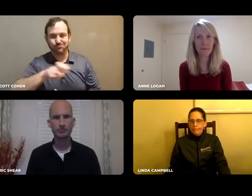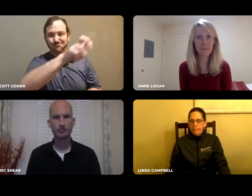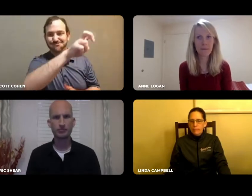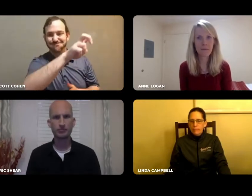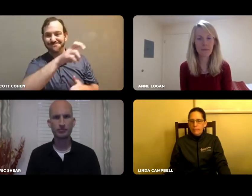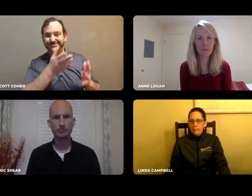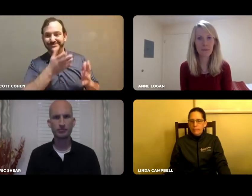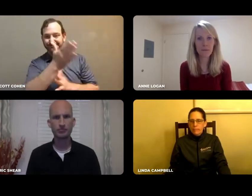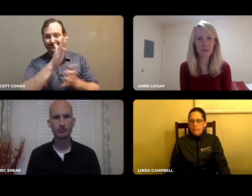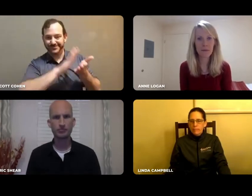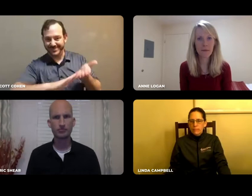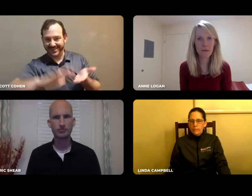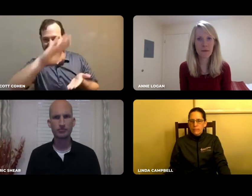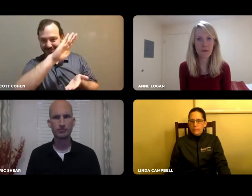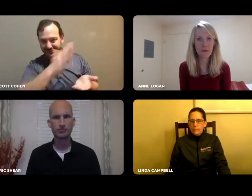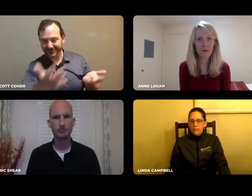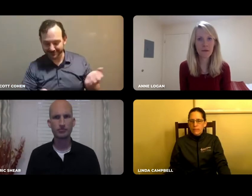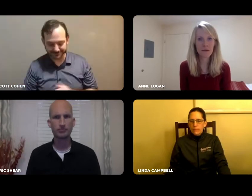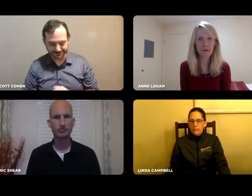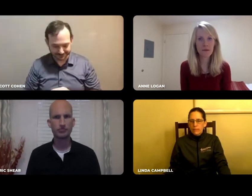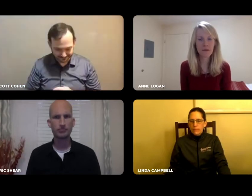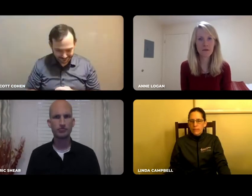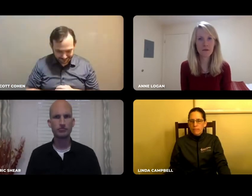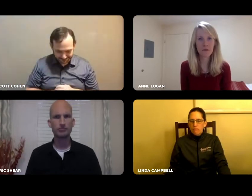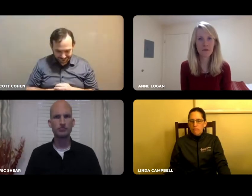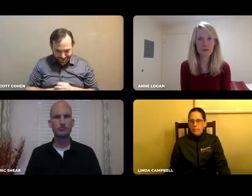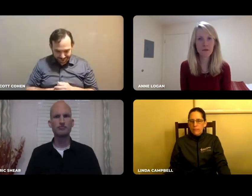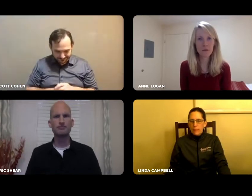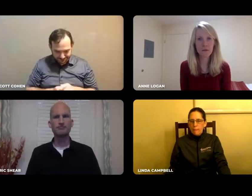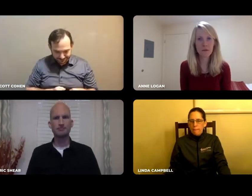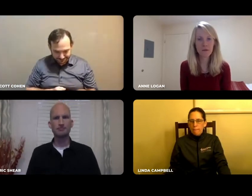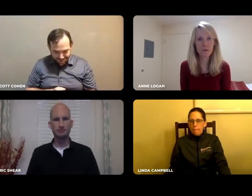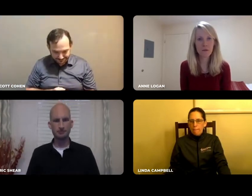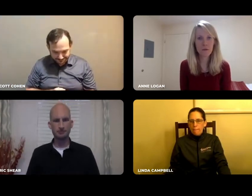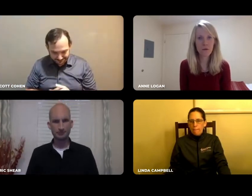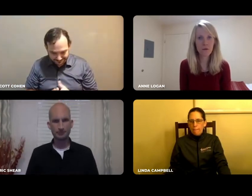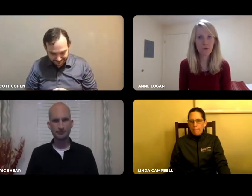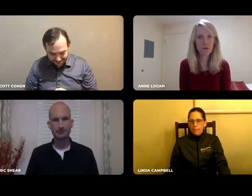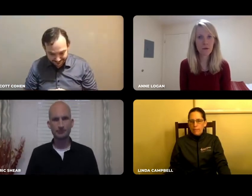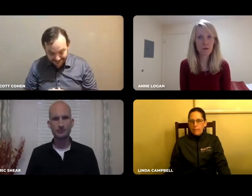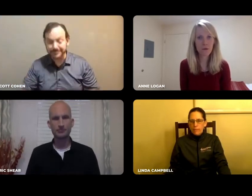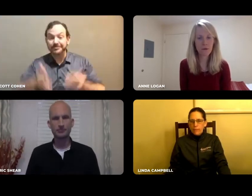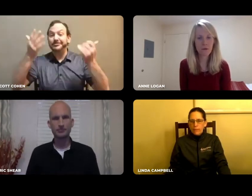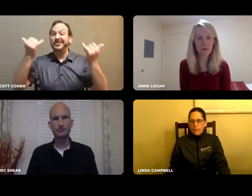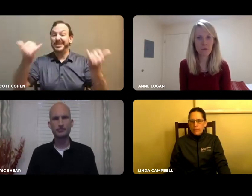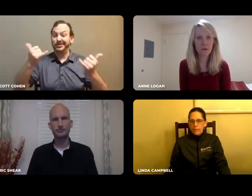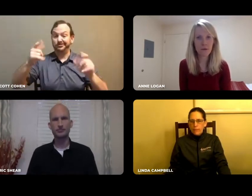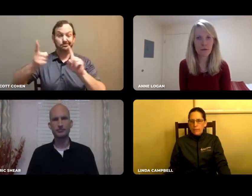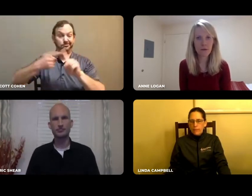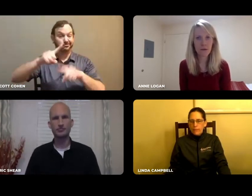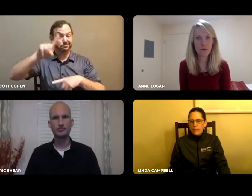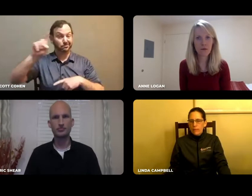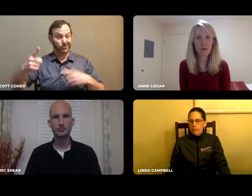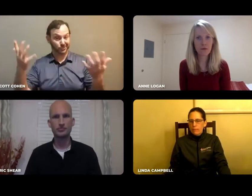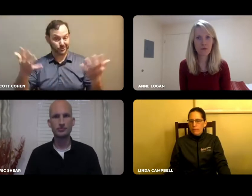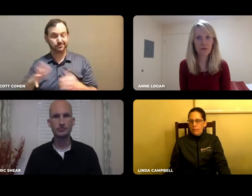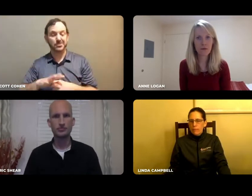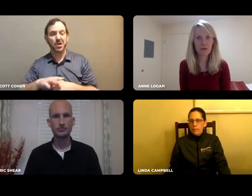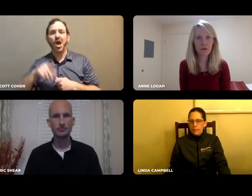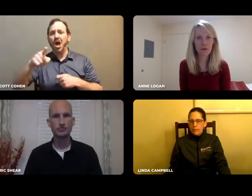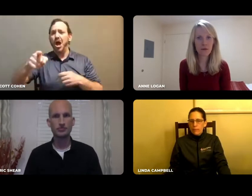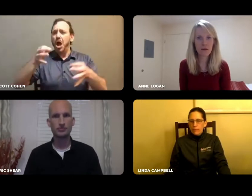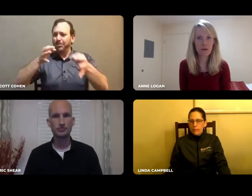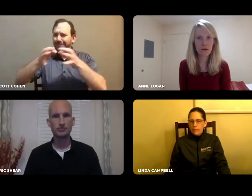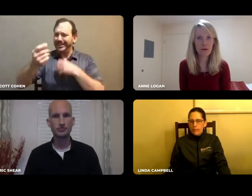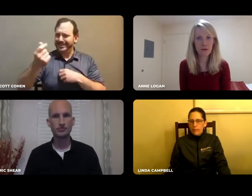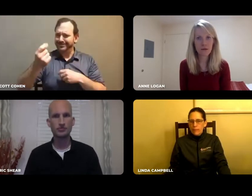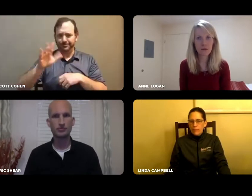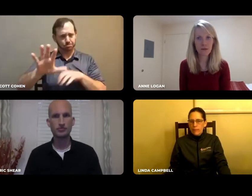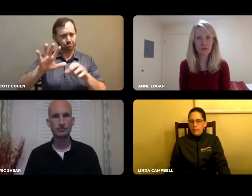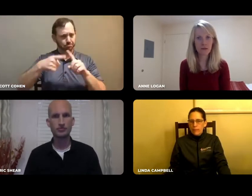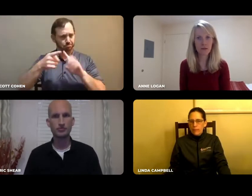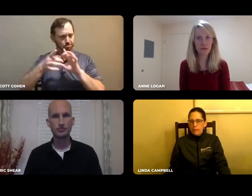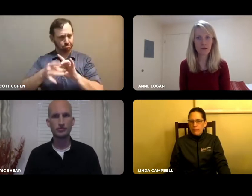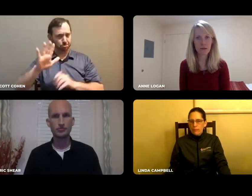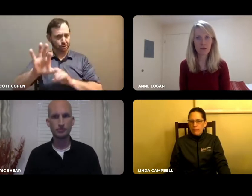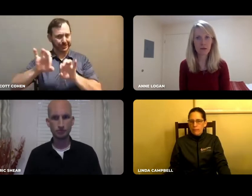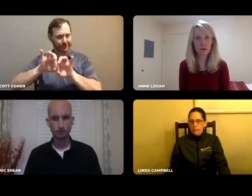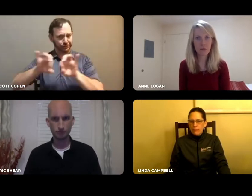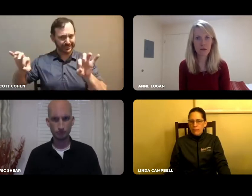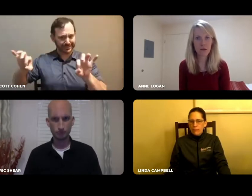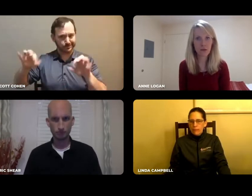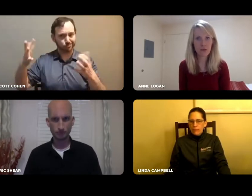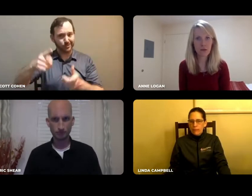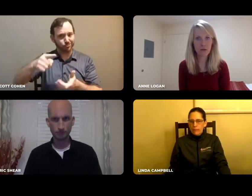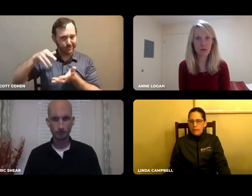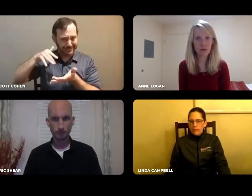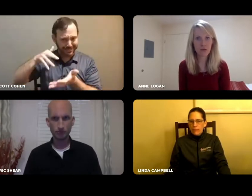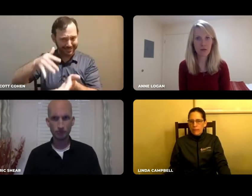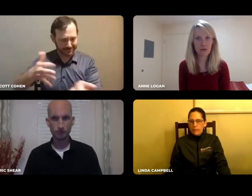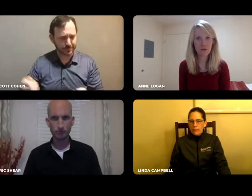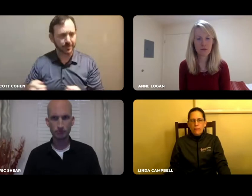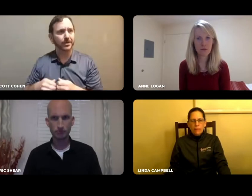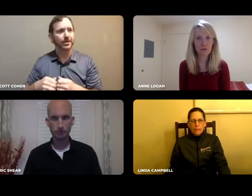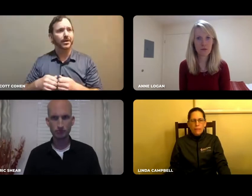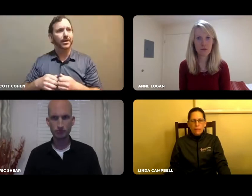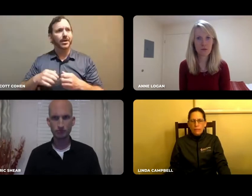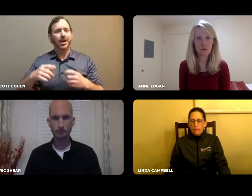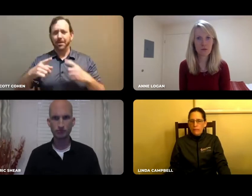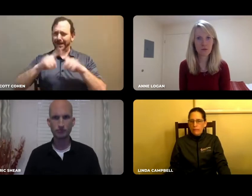Let me ask [question on screen] so not just your degrees and studies